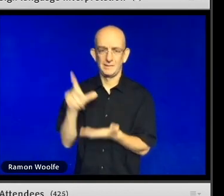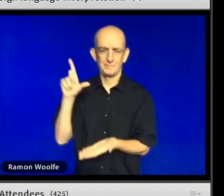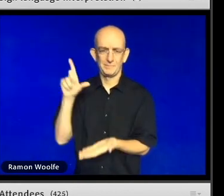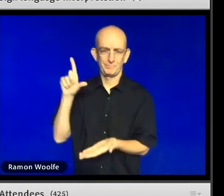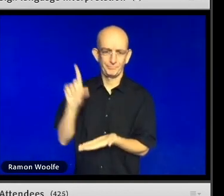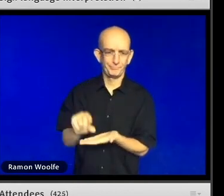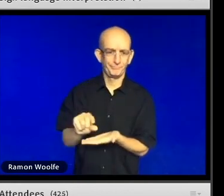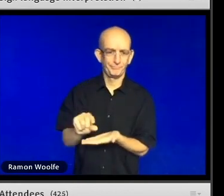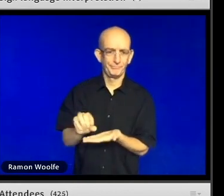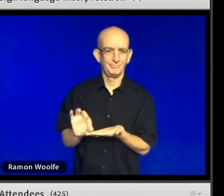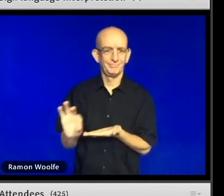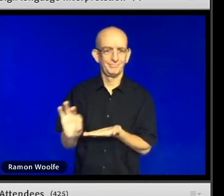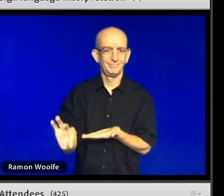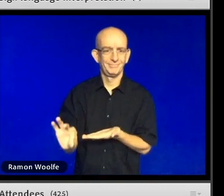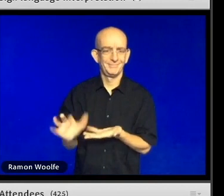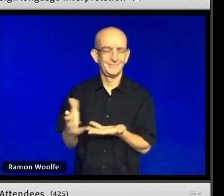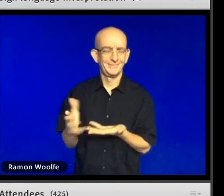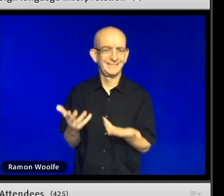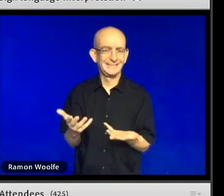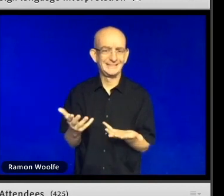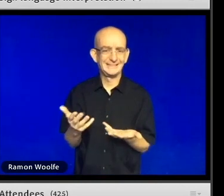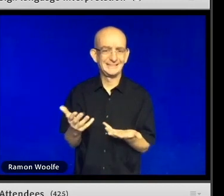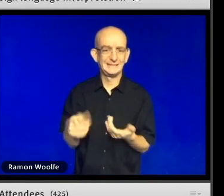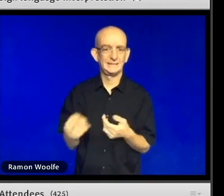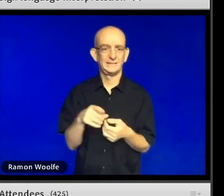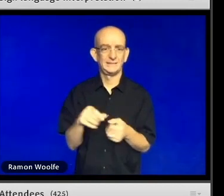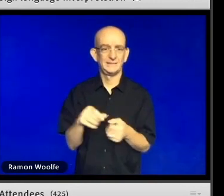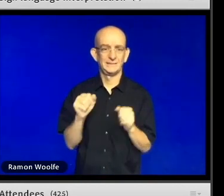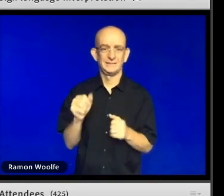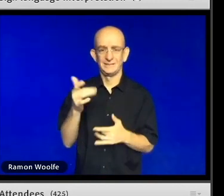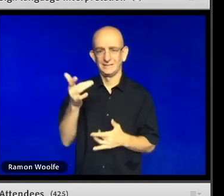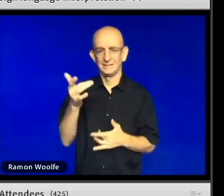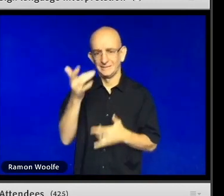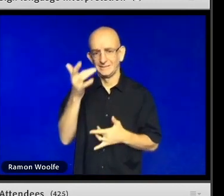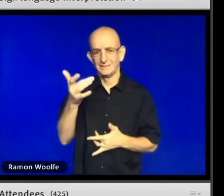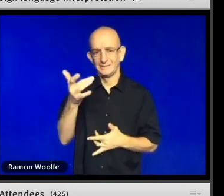into contact with many people because you are asking for money. So those are really